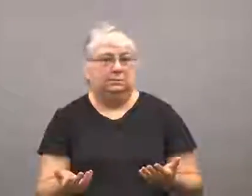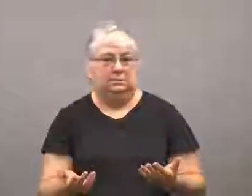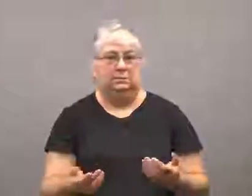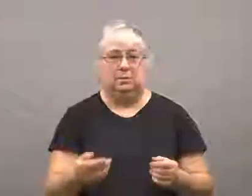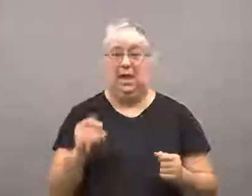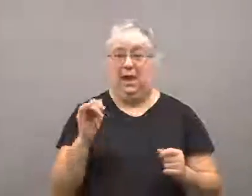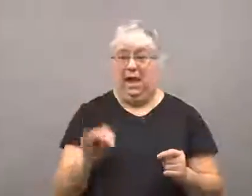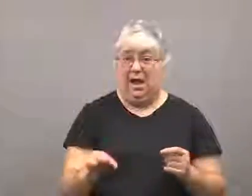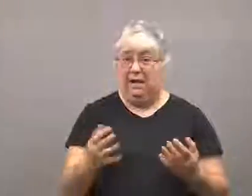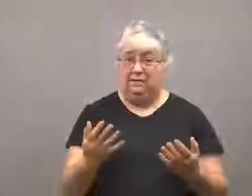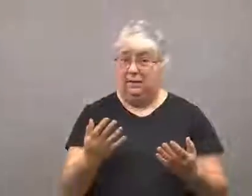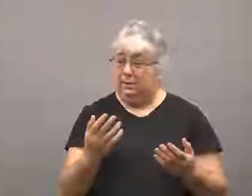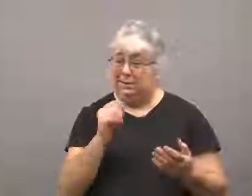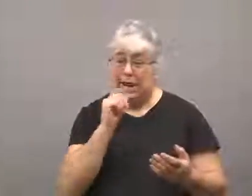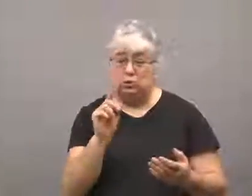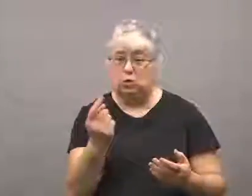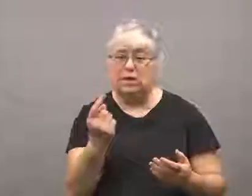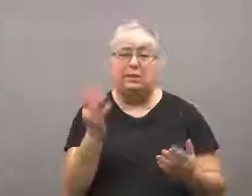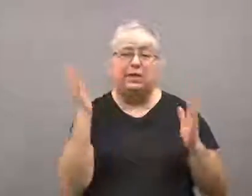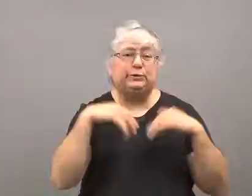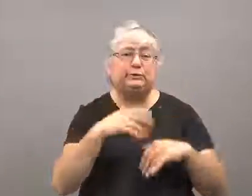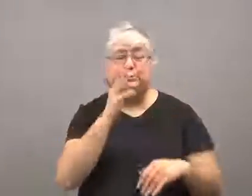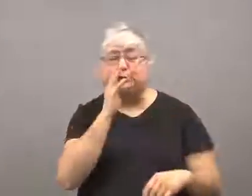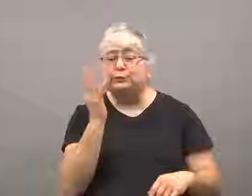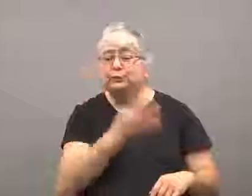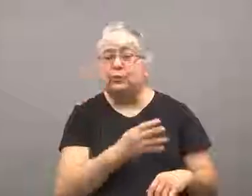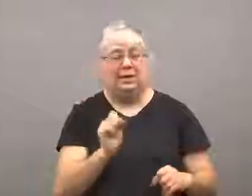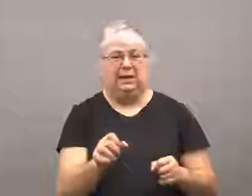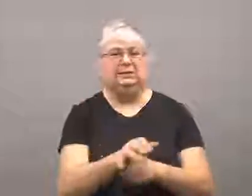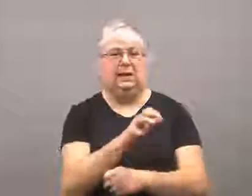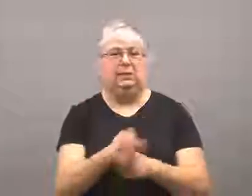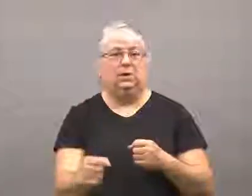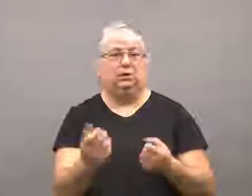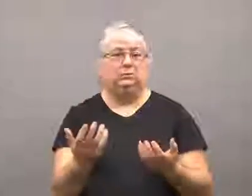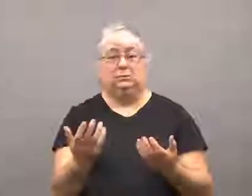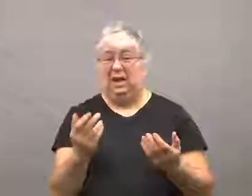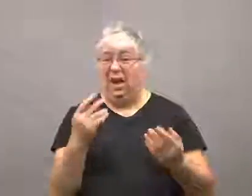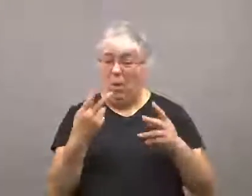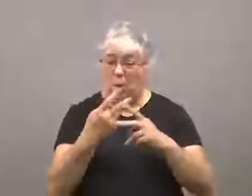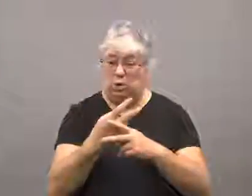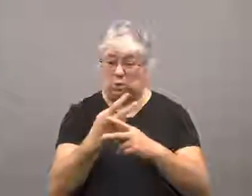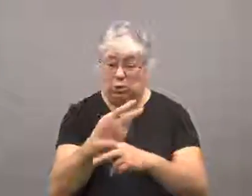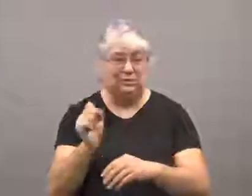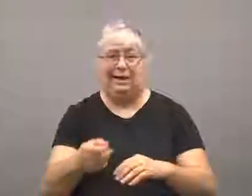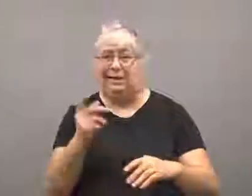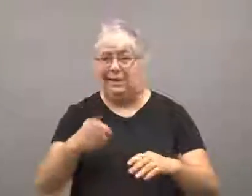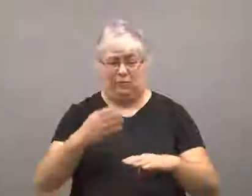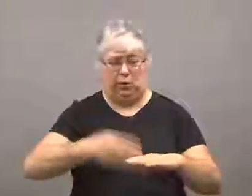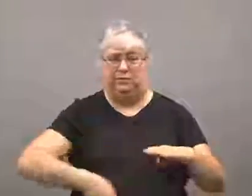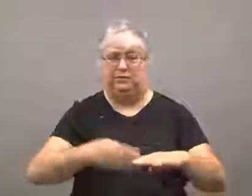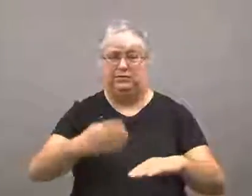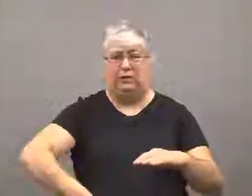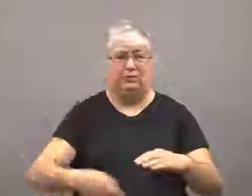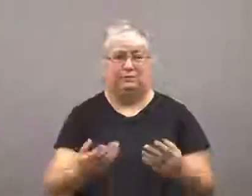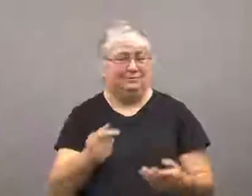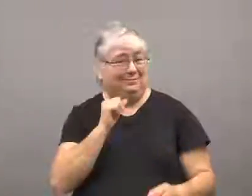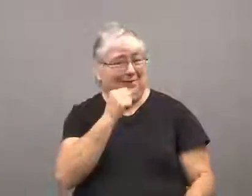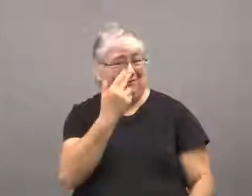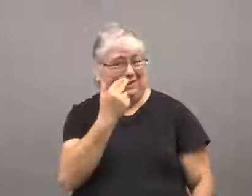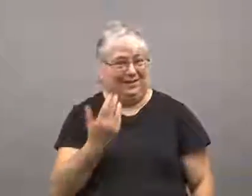Not taking care of it right away can result in damage or amputation.